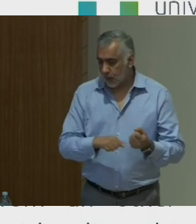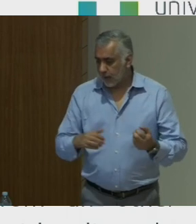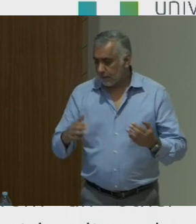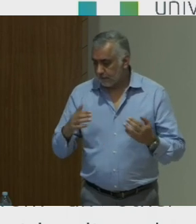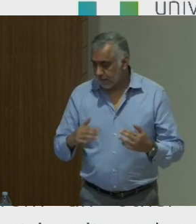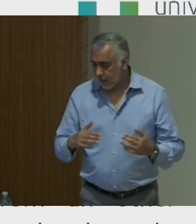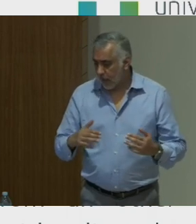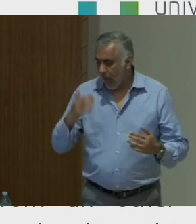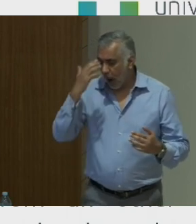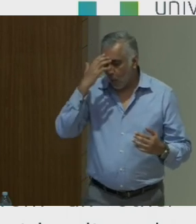enough, it's important.